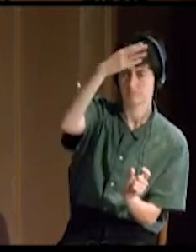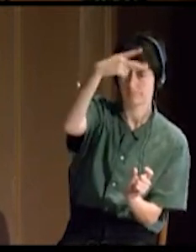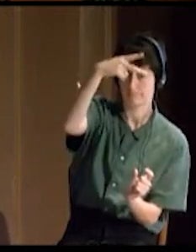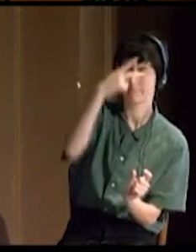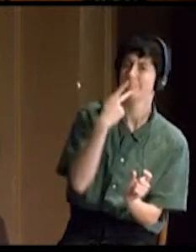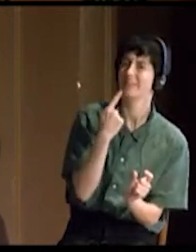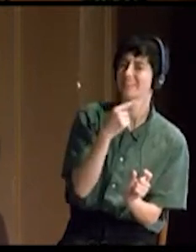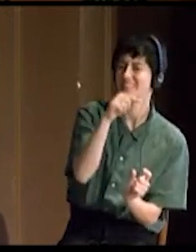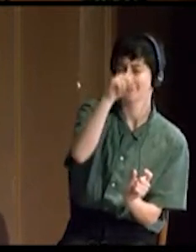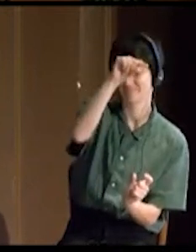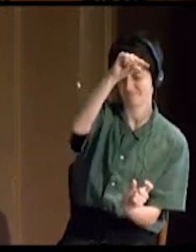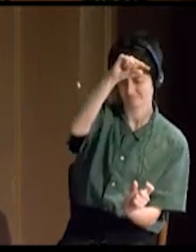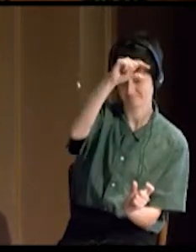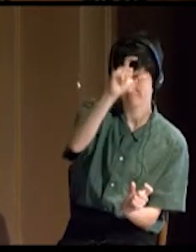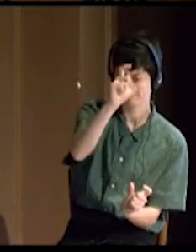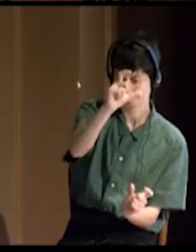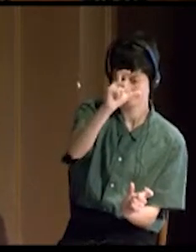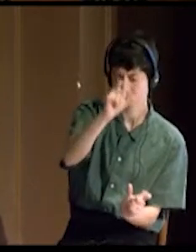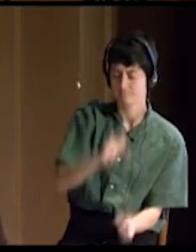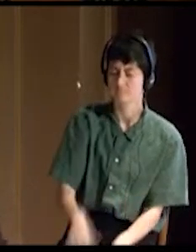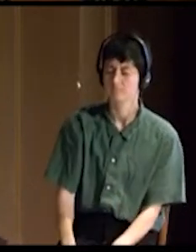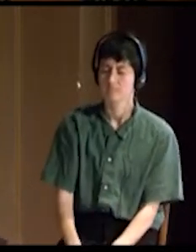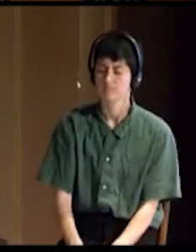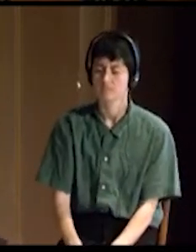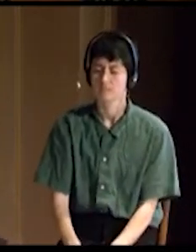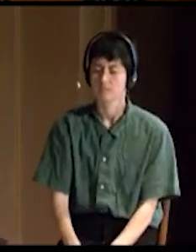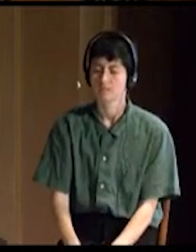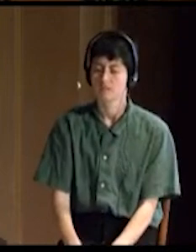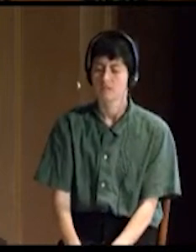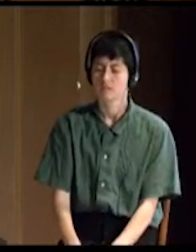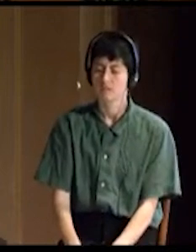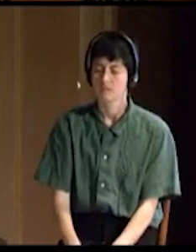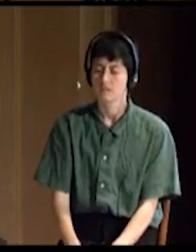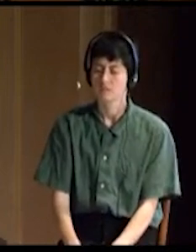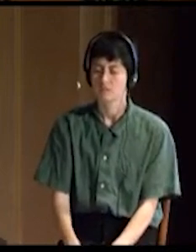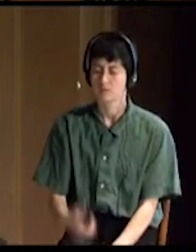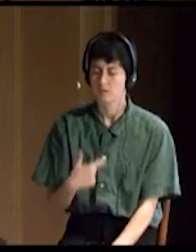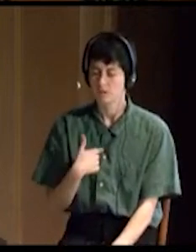are performing similarly to the filamentous forms.